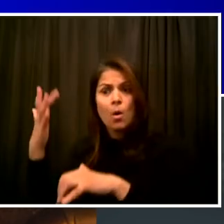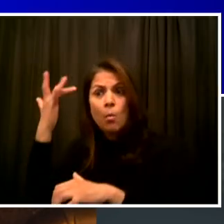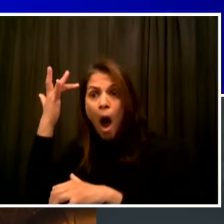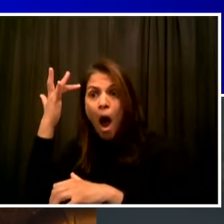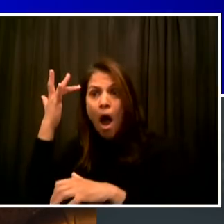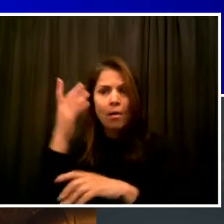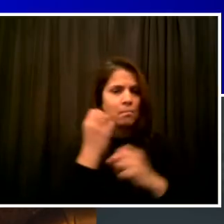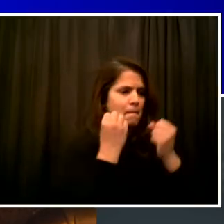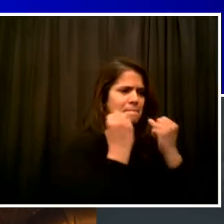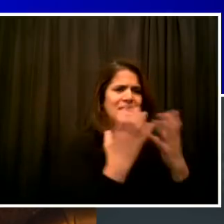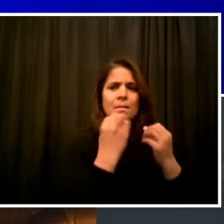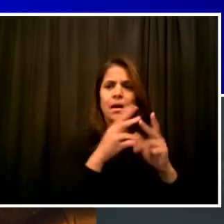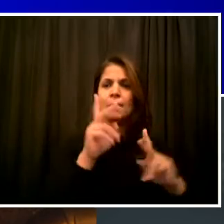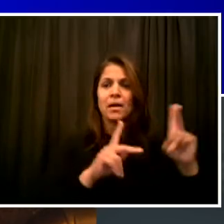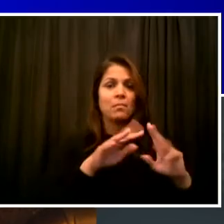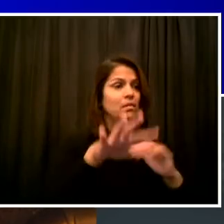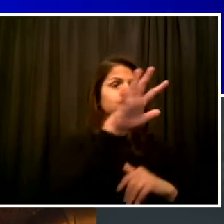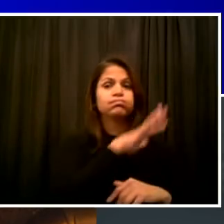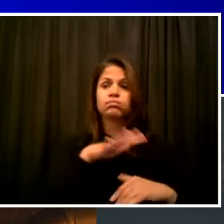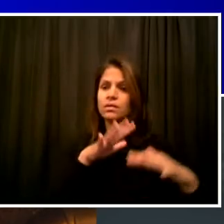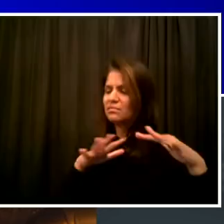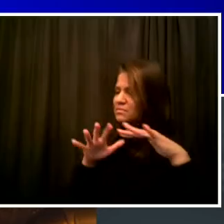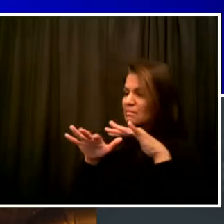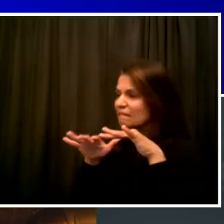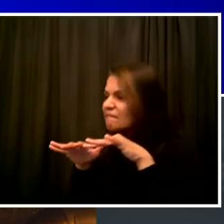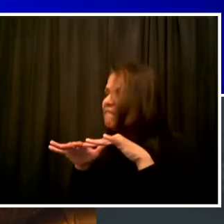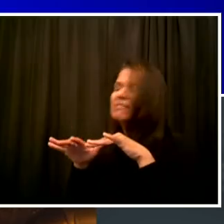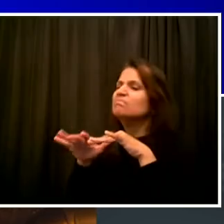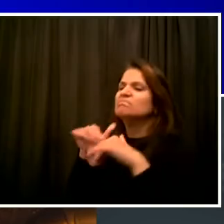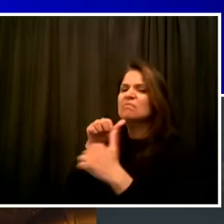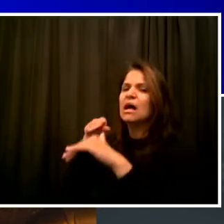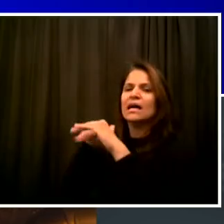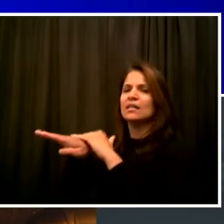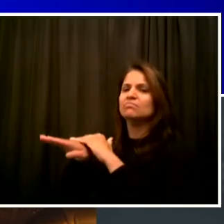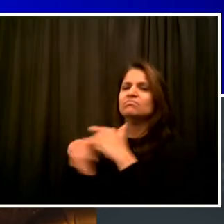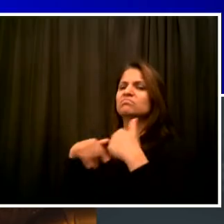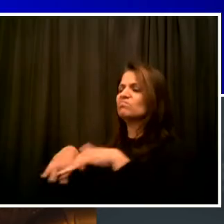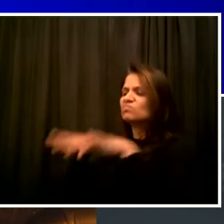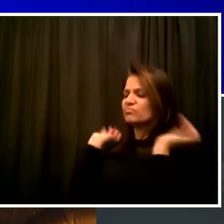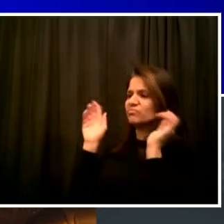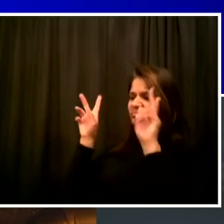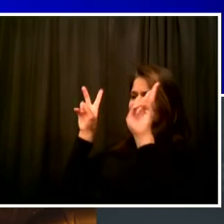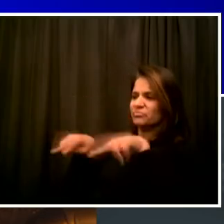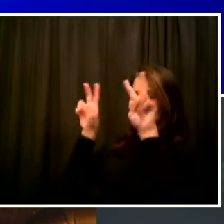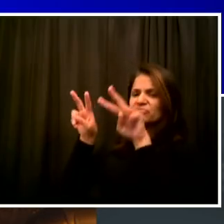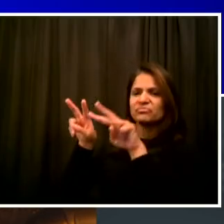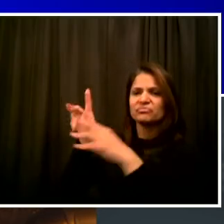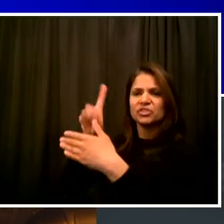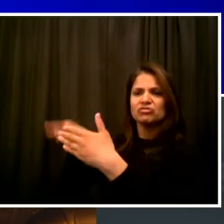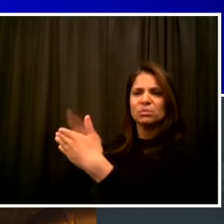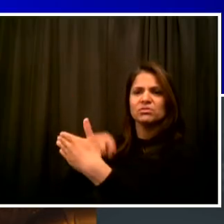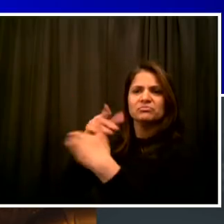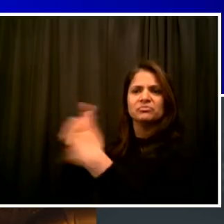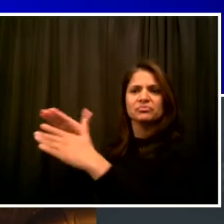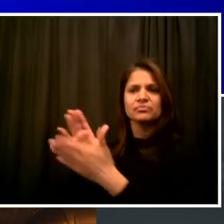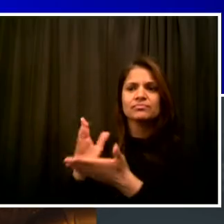THAT WE HAVE A LOT TO DO. TE HCITY HAS TON A LOT TO ORVECOME BIAS AND DISCRIMINATION.